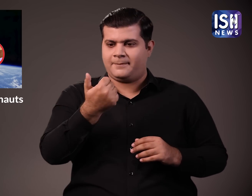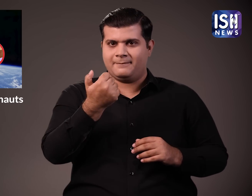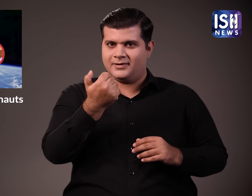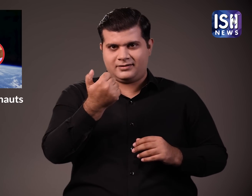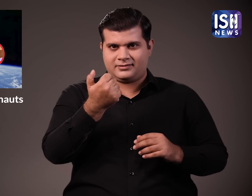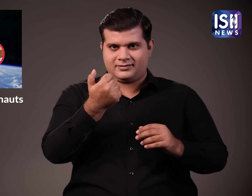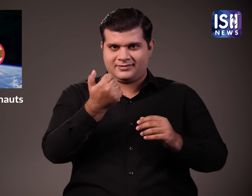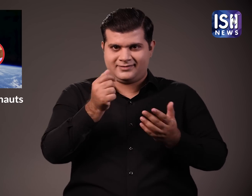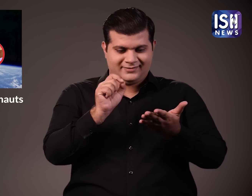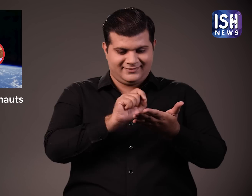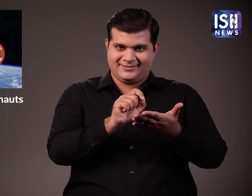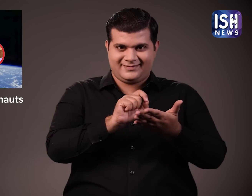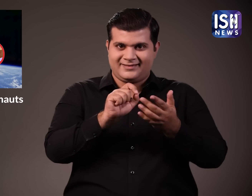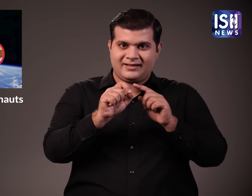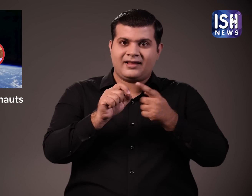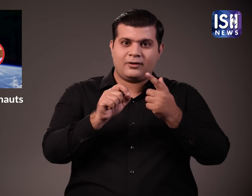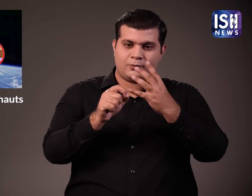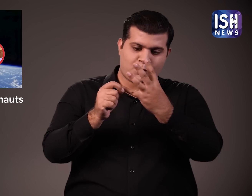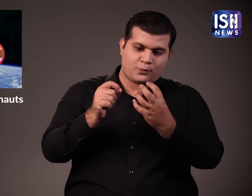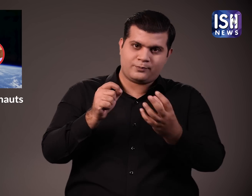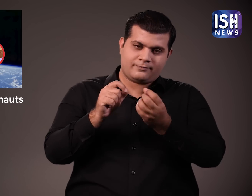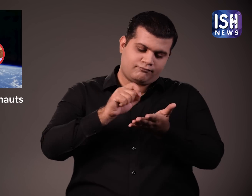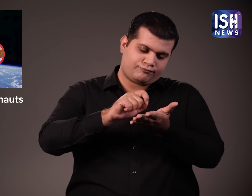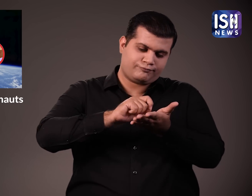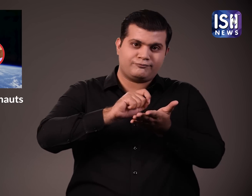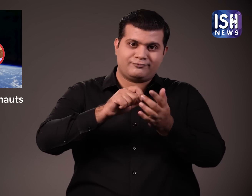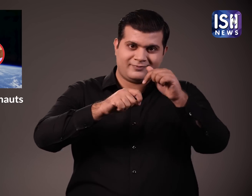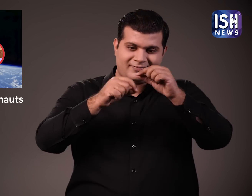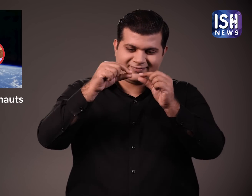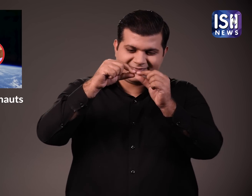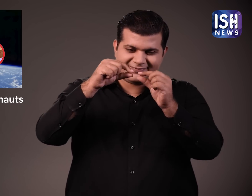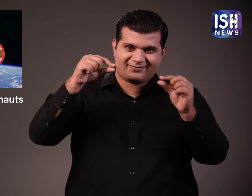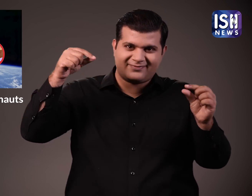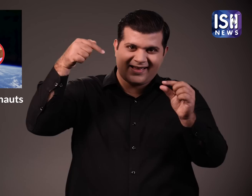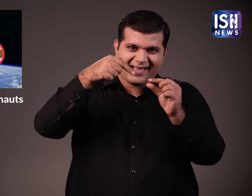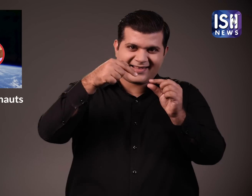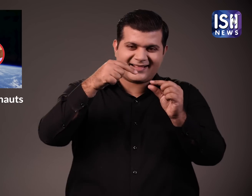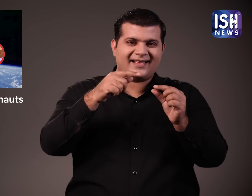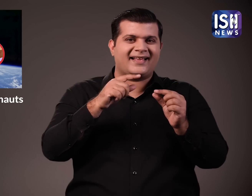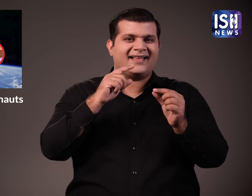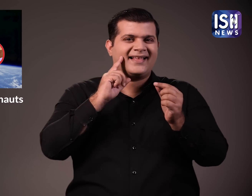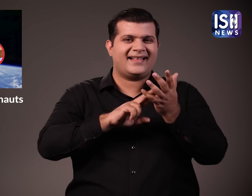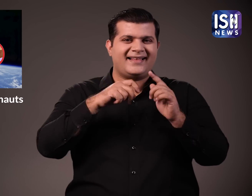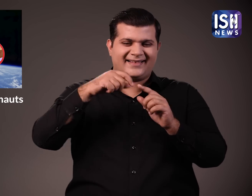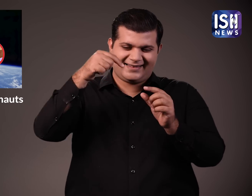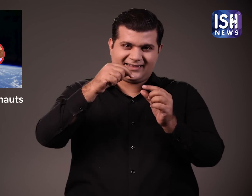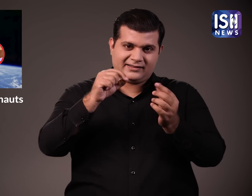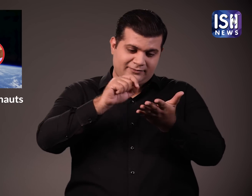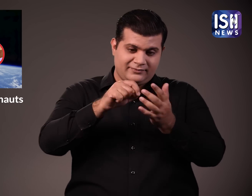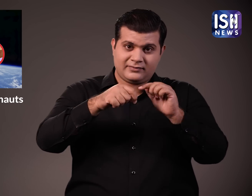Usually, when you write, the ink flows onto the paper, allowing you to write.